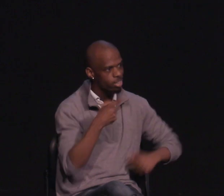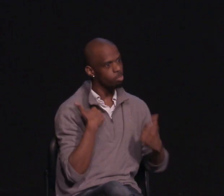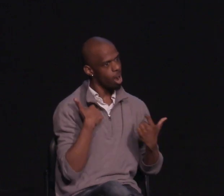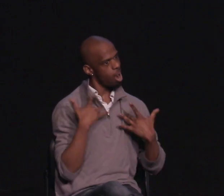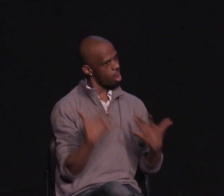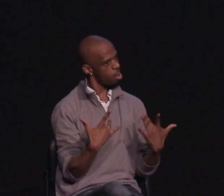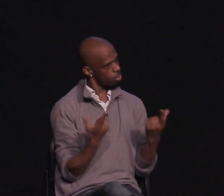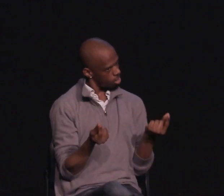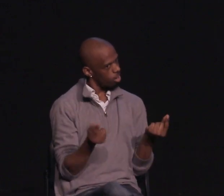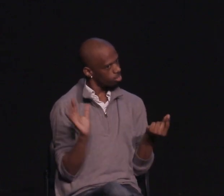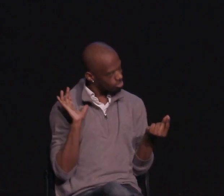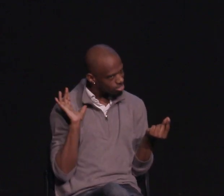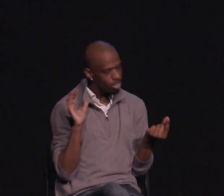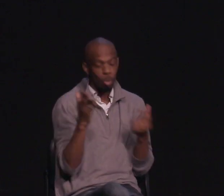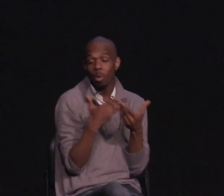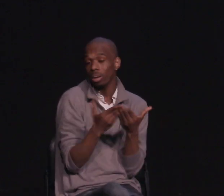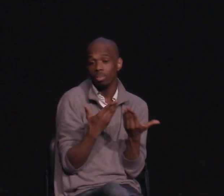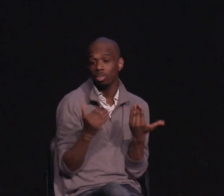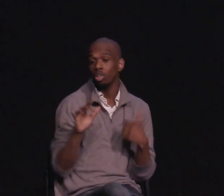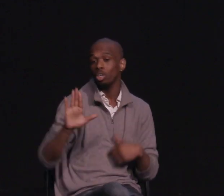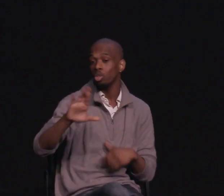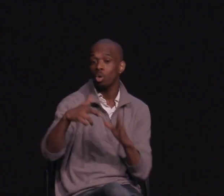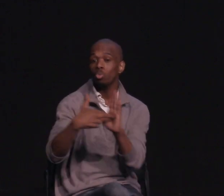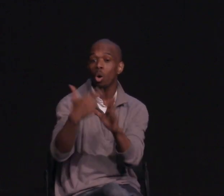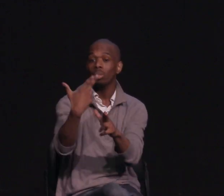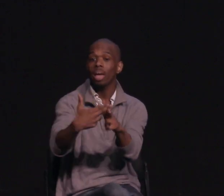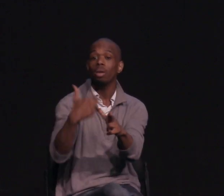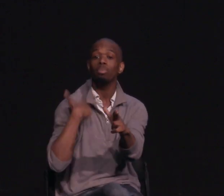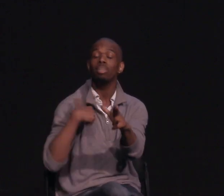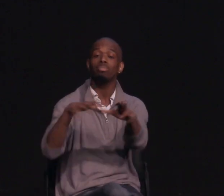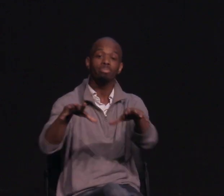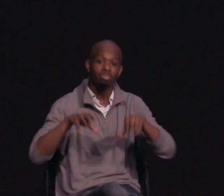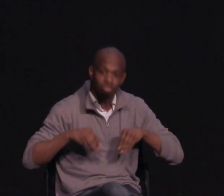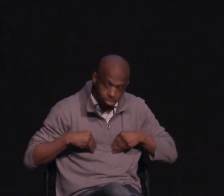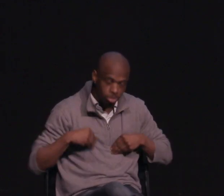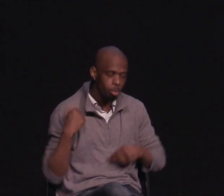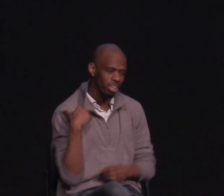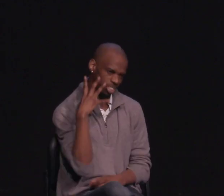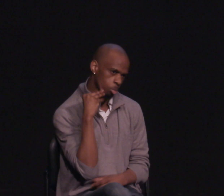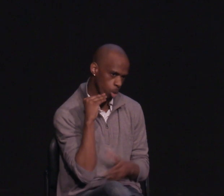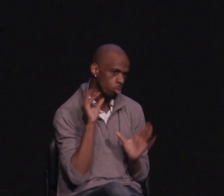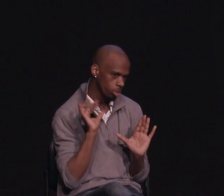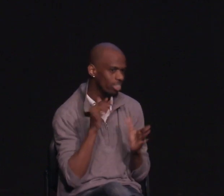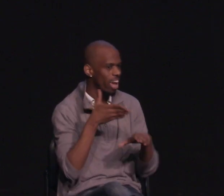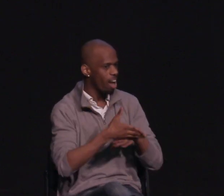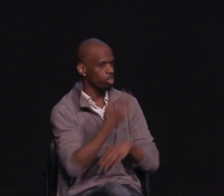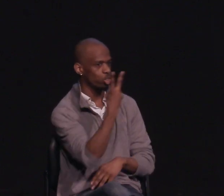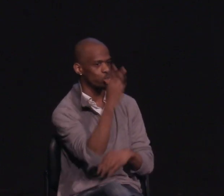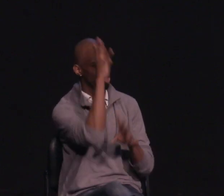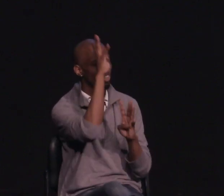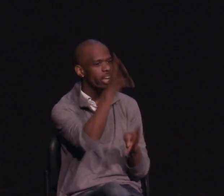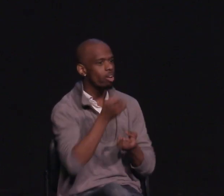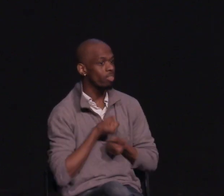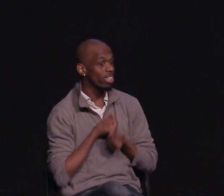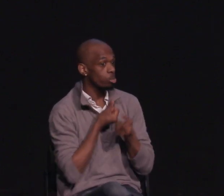finger-wagging vegan, this was a period I went through after these two creative expressions just changed the game for me.